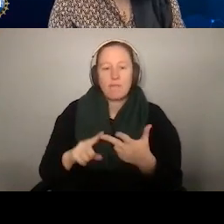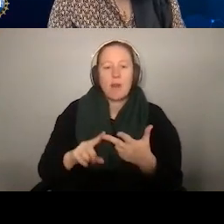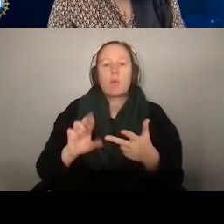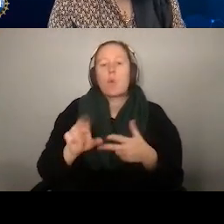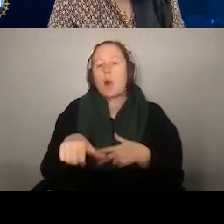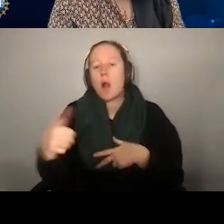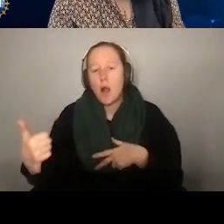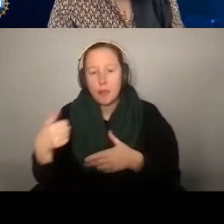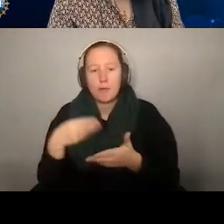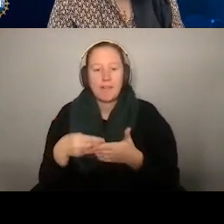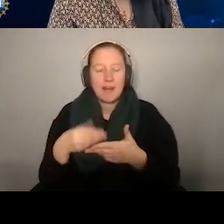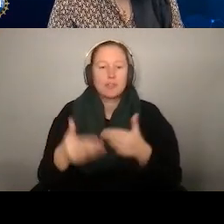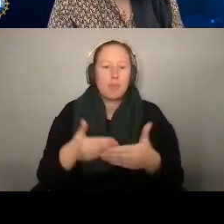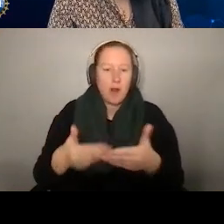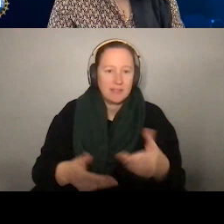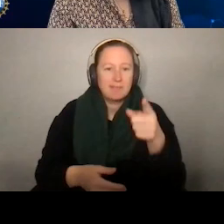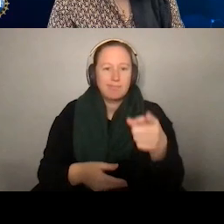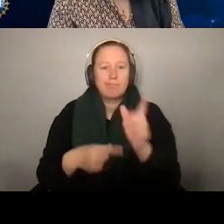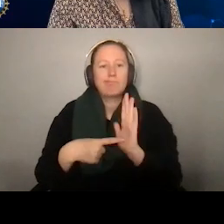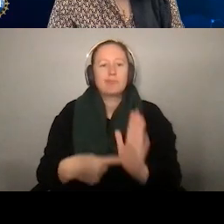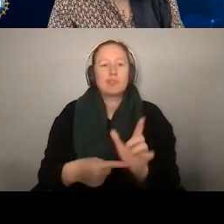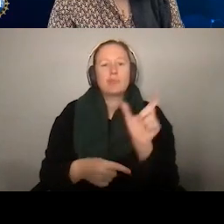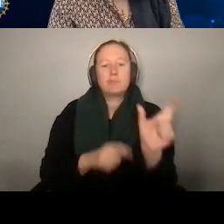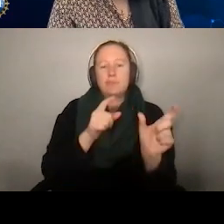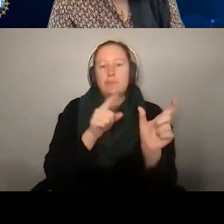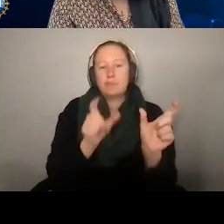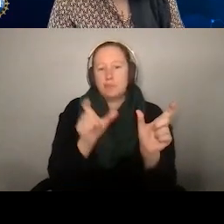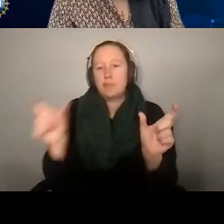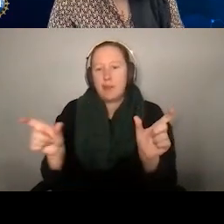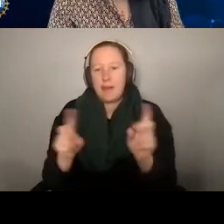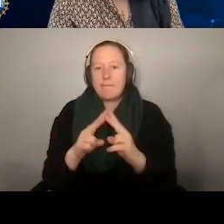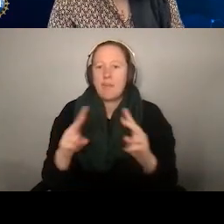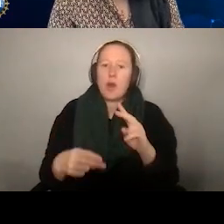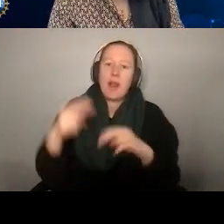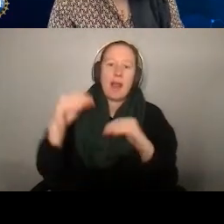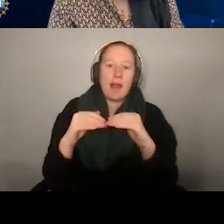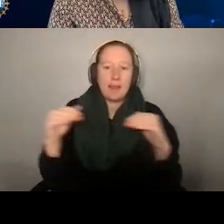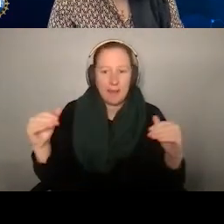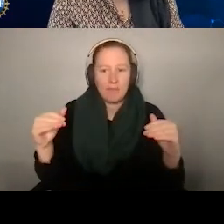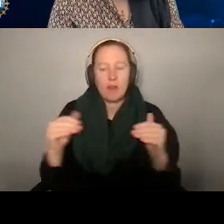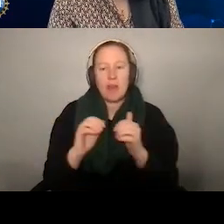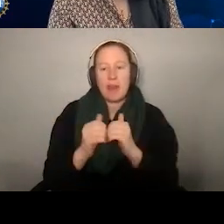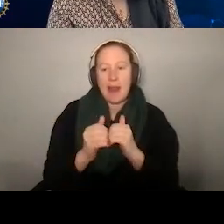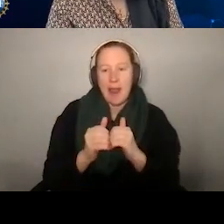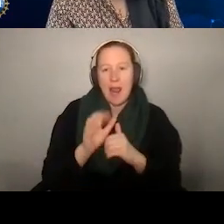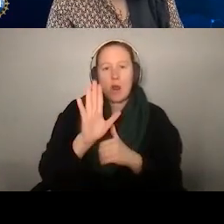This process flow shows our grant payment process at a high level and how your ACMS drawdowns are processed daily.